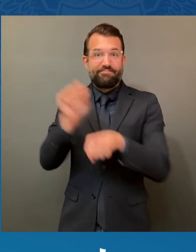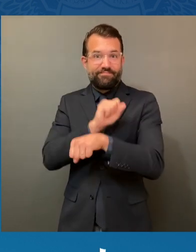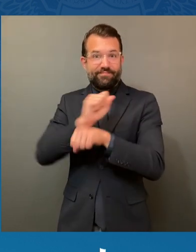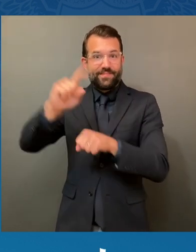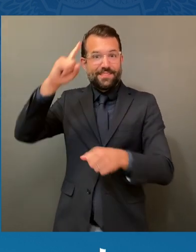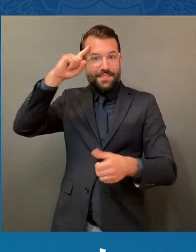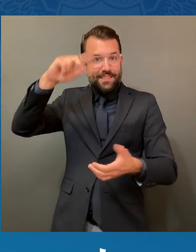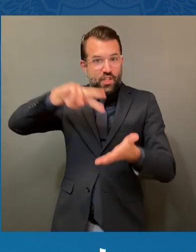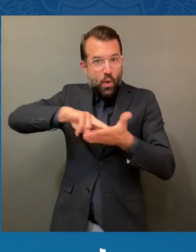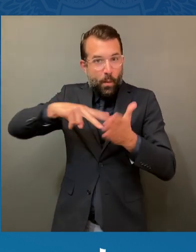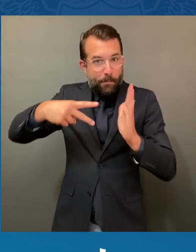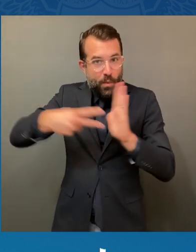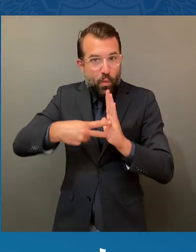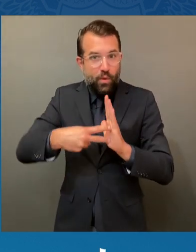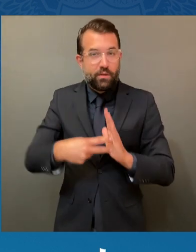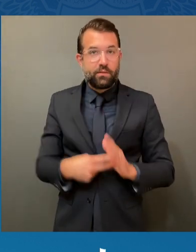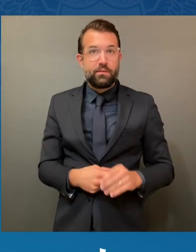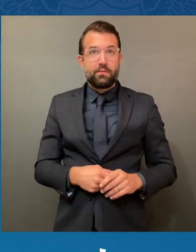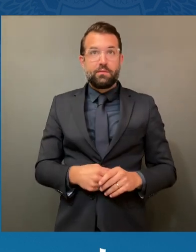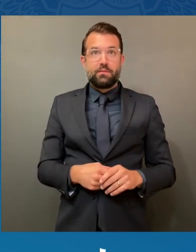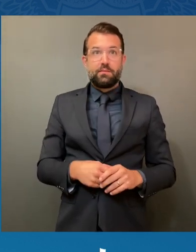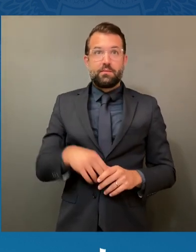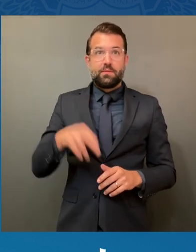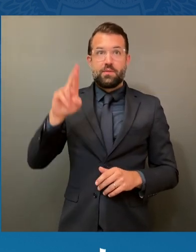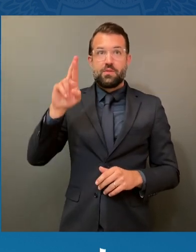for reproductive rights to the states.